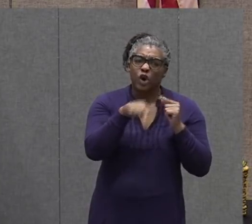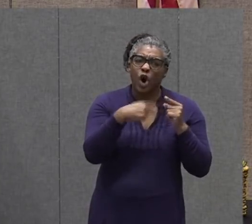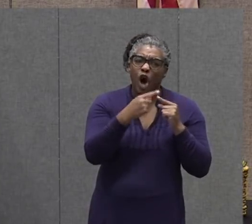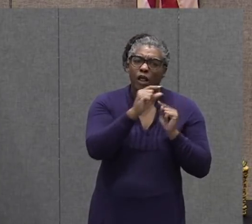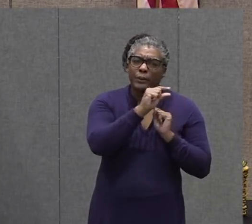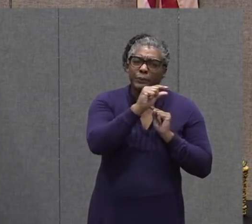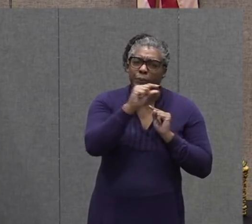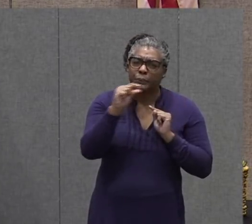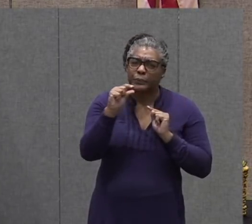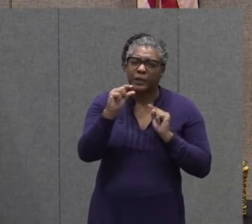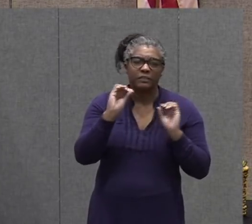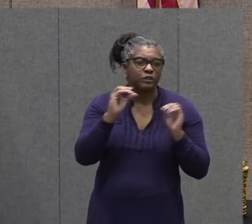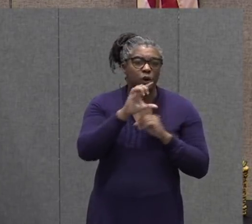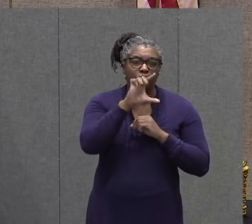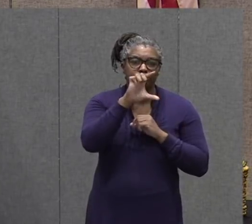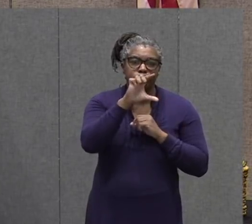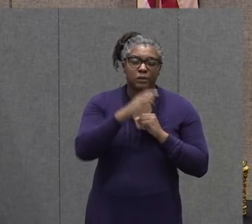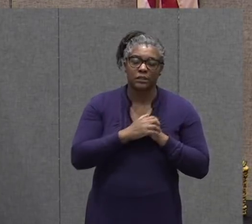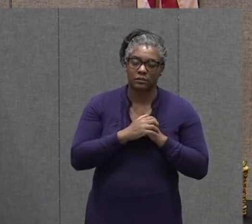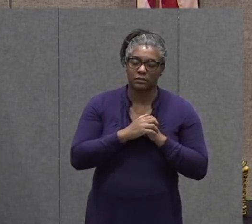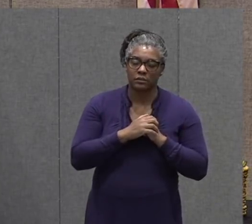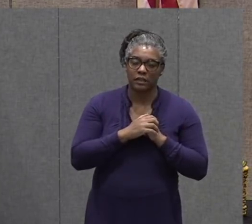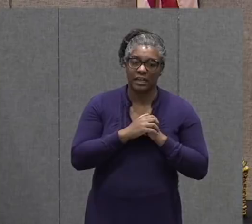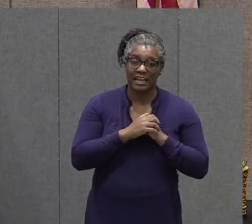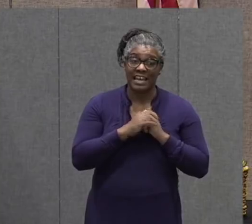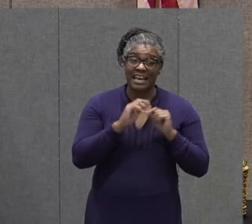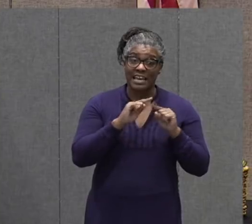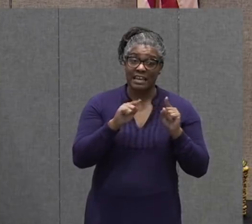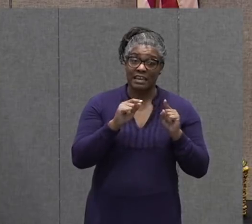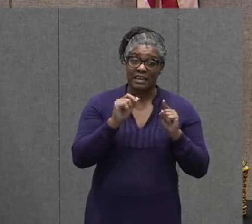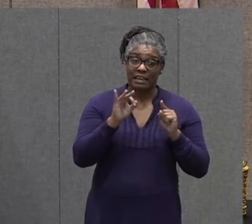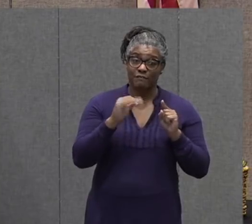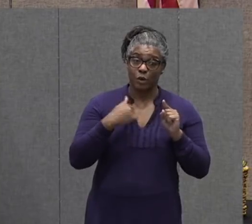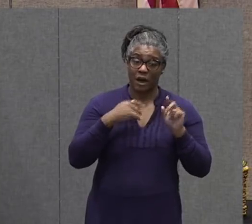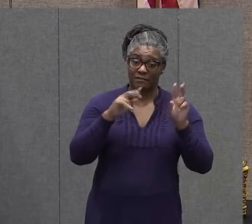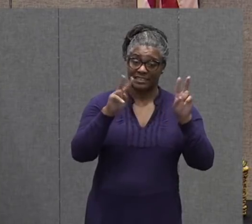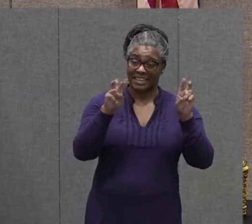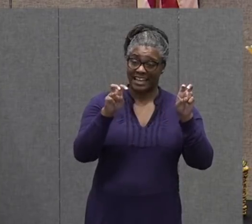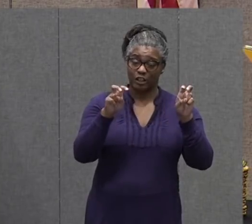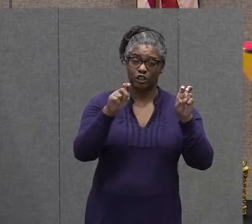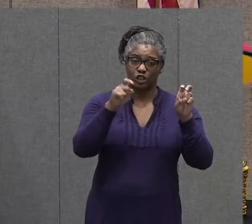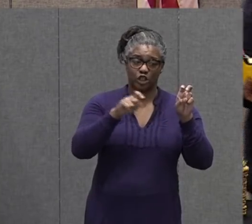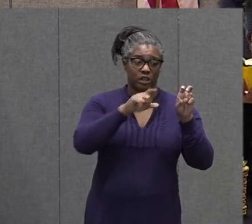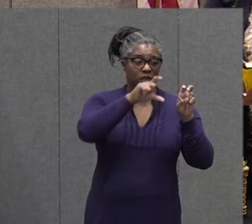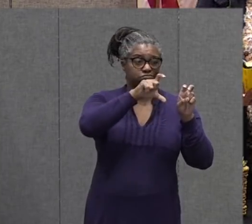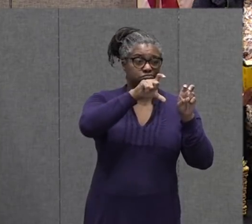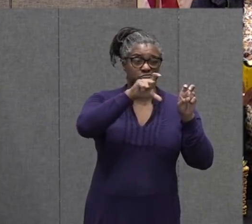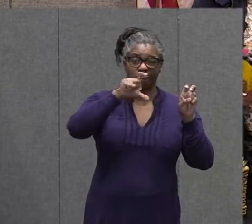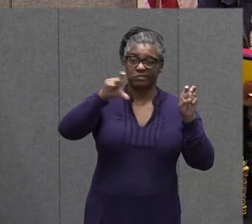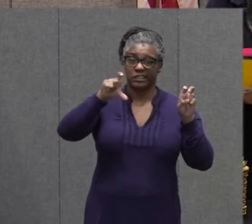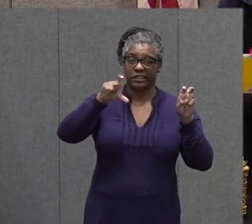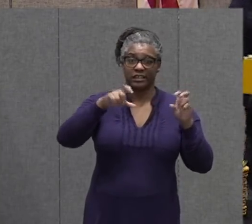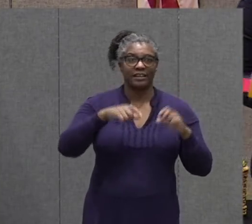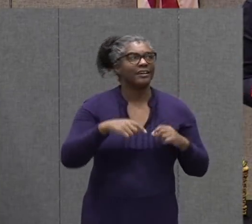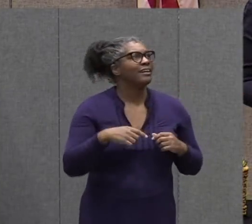[Miss Garcia] But when you have a title, your letters should be uppercase right? [Miss Martindale] The beauty of poetry. [Miss Garcia] Really?